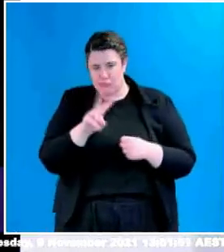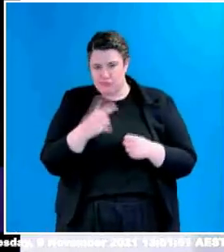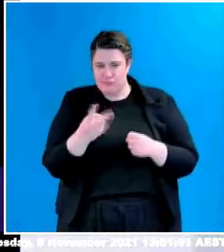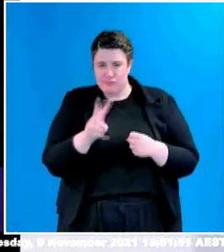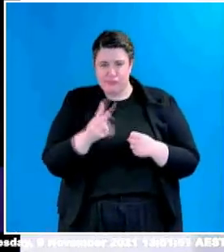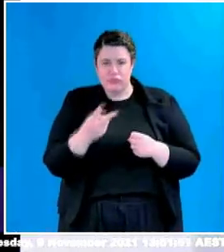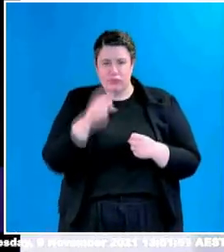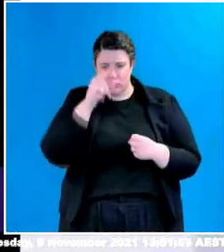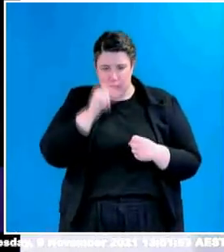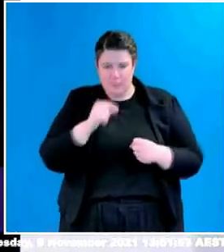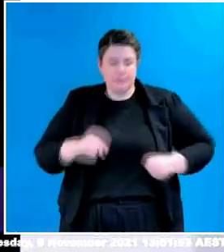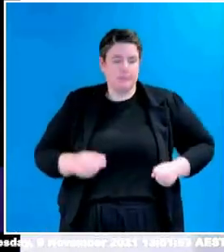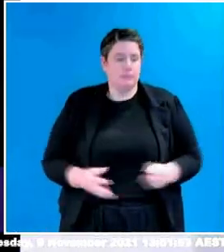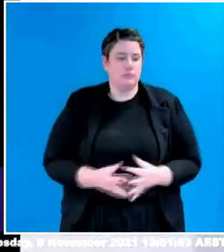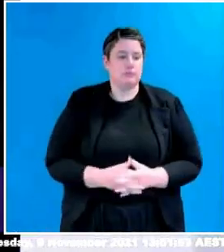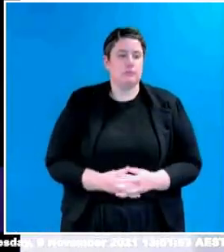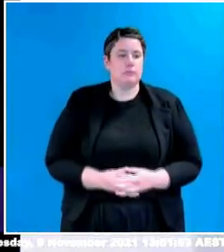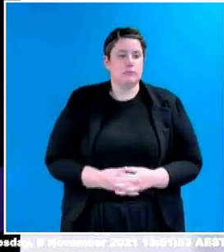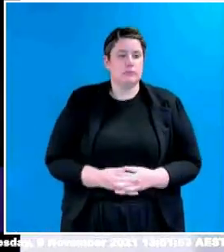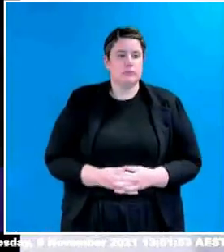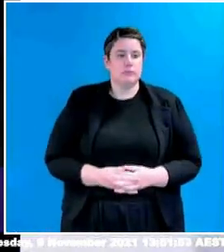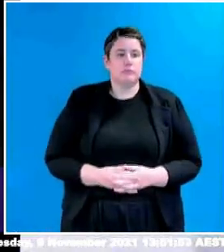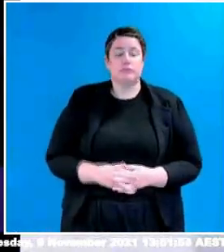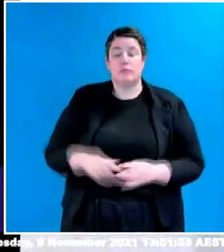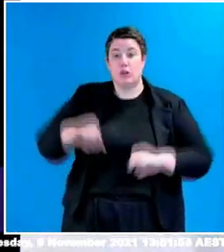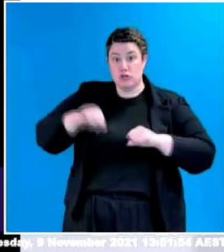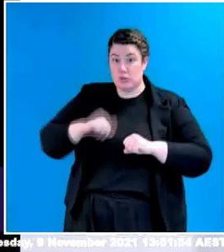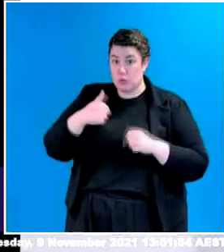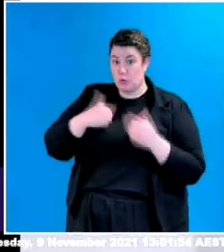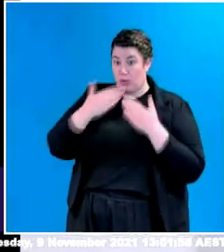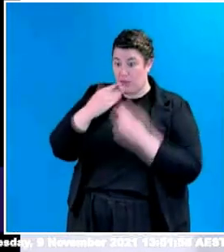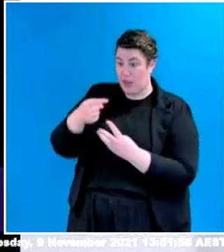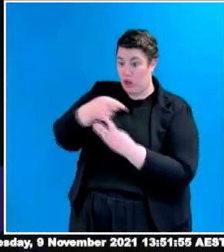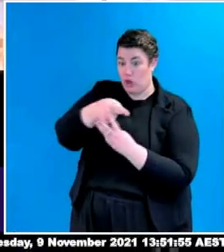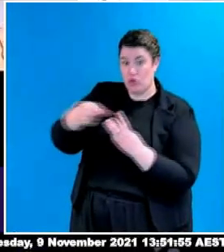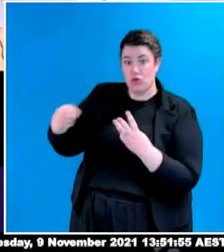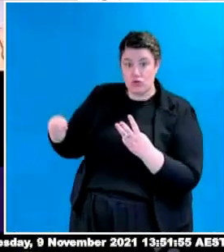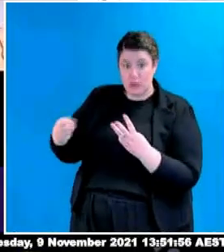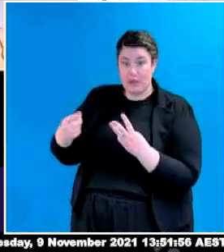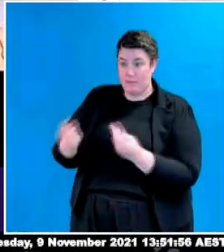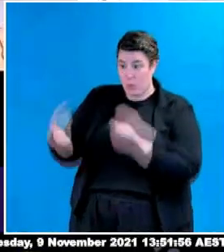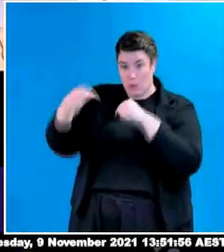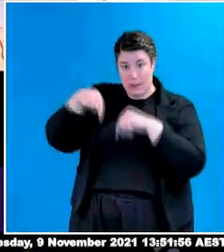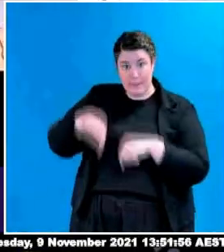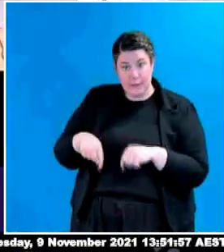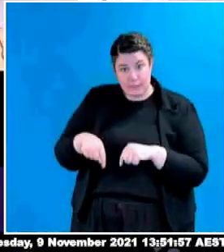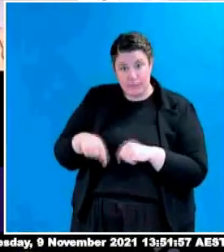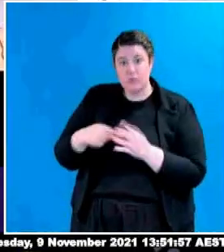Before you start, can I thank Ms Robertson, Mr Walter and Mr Mansfield for coming to the Royal Commission to give evidence